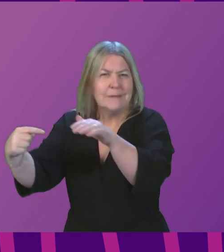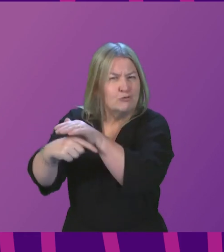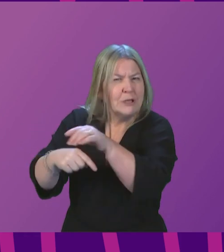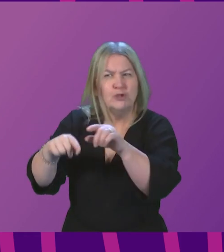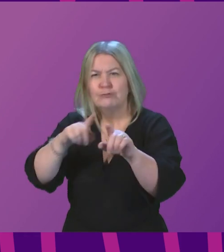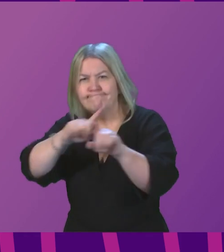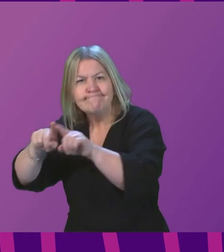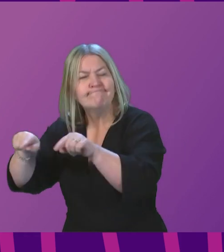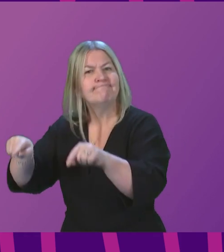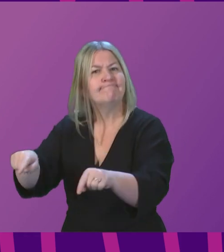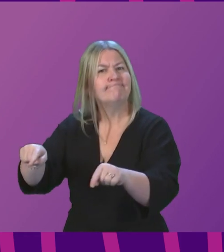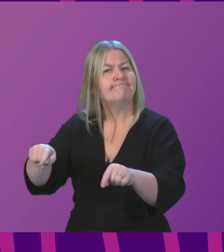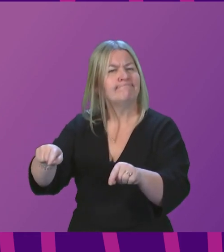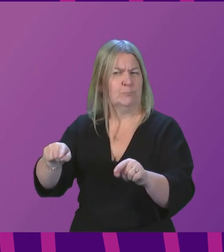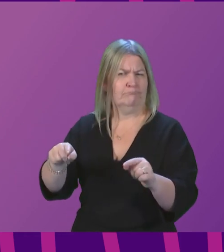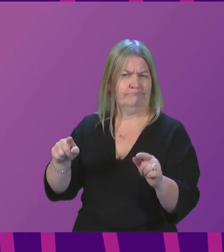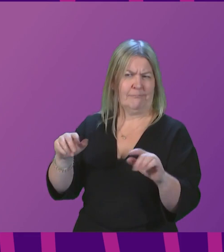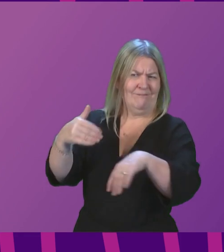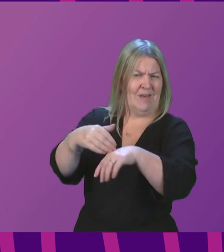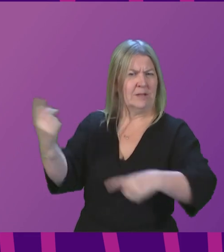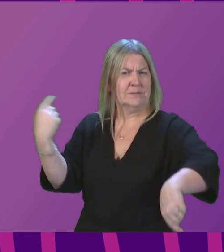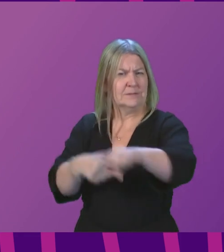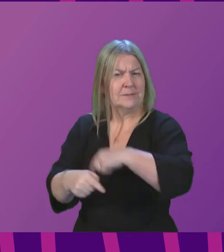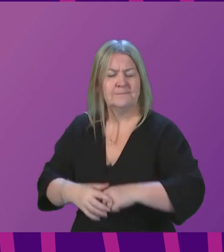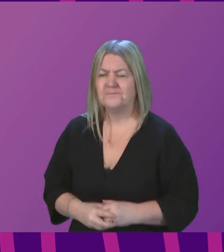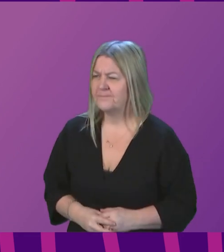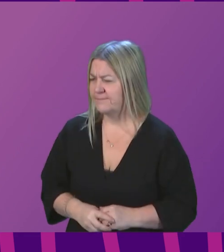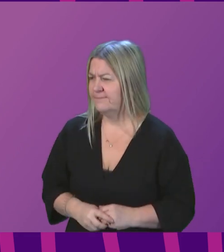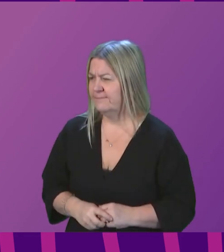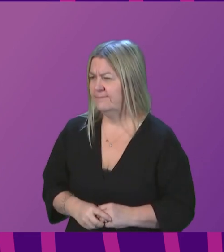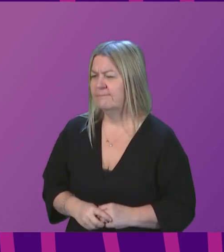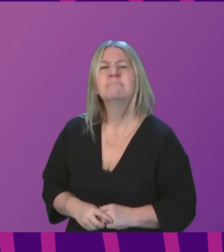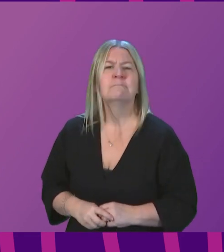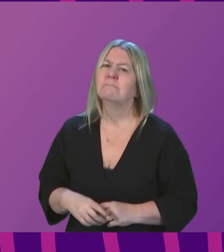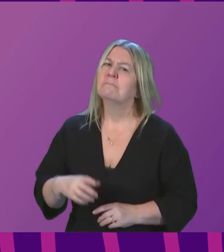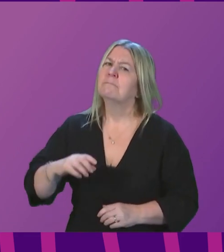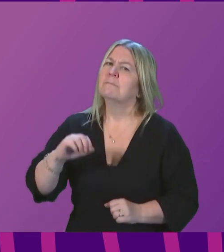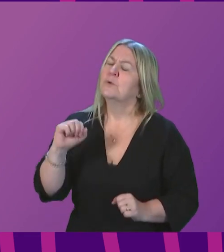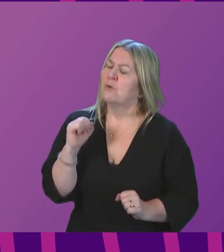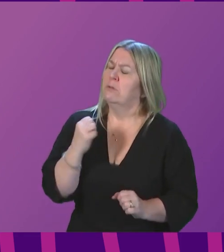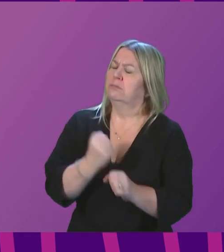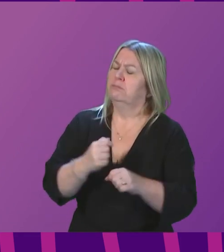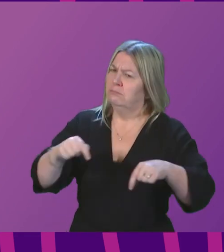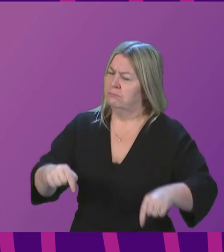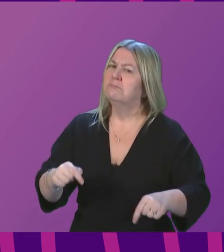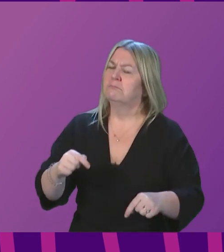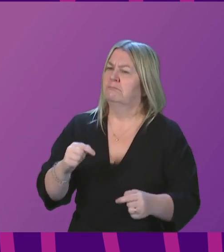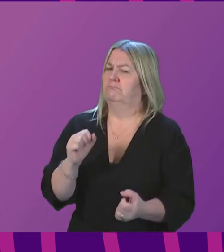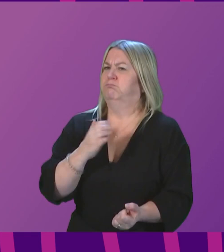The Scottish Government has profound concerns about the bill. We are currently considering its potential impact on areas that are devolved.